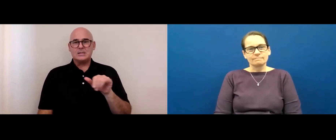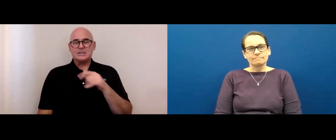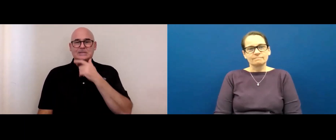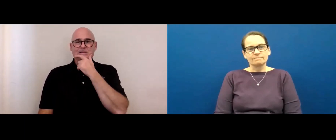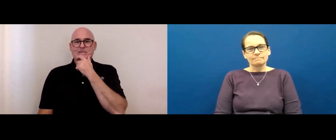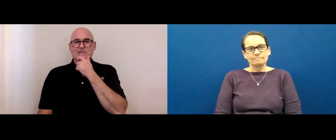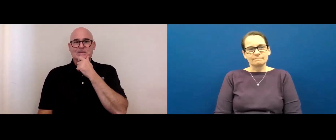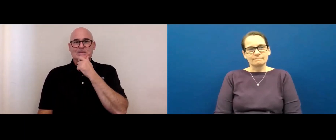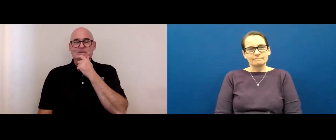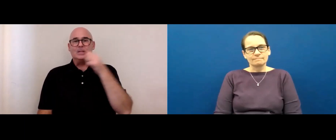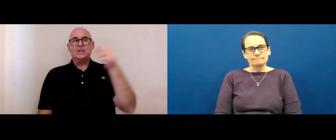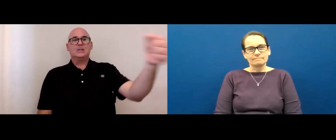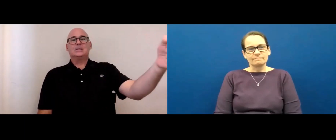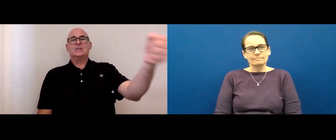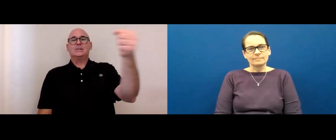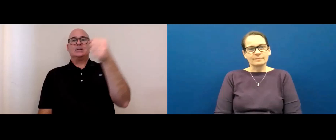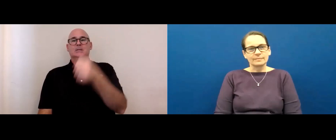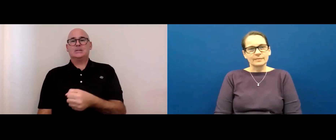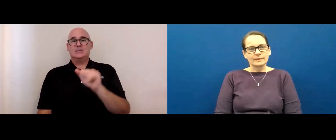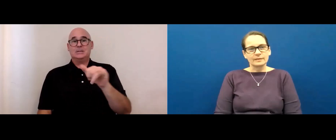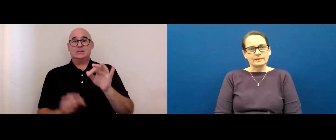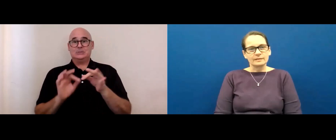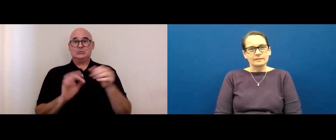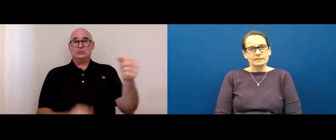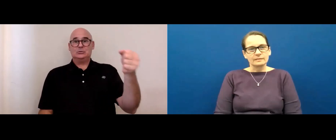I was kind of shocked but they put that interpreter into my class